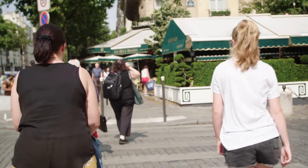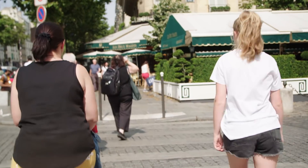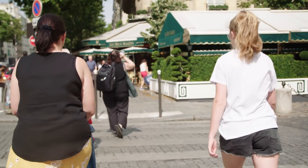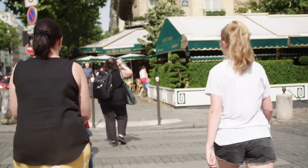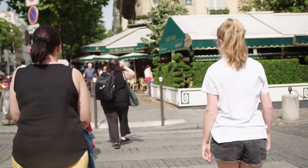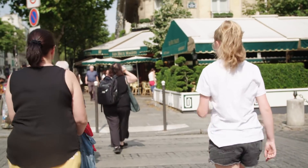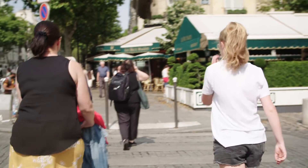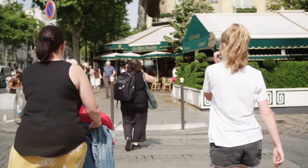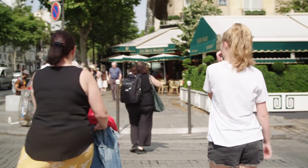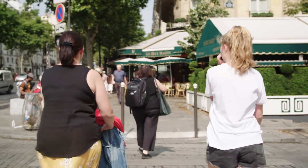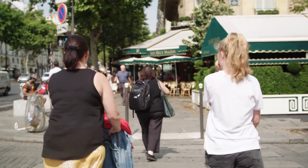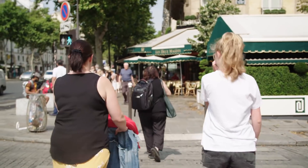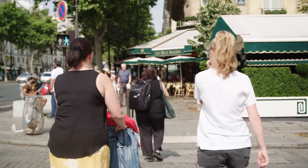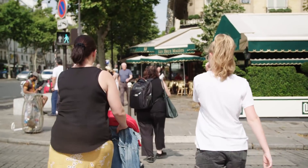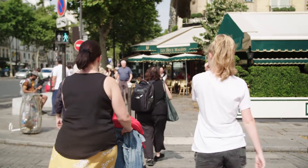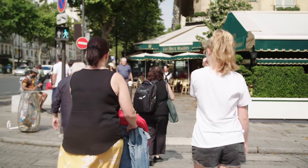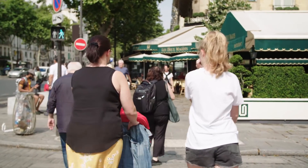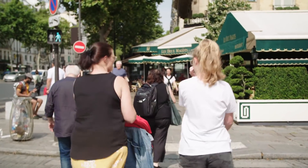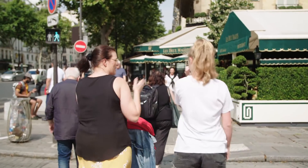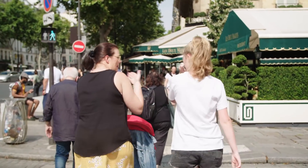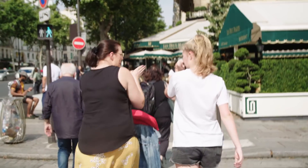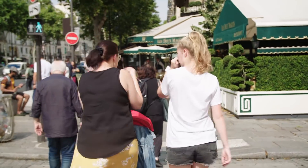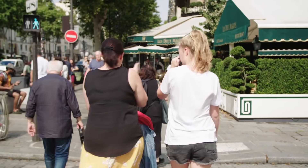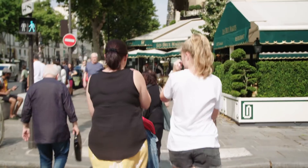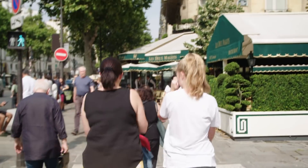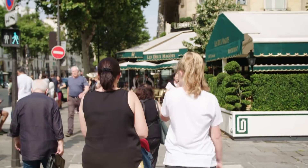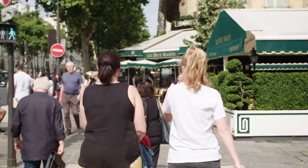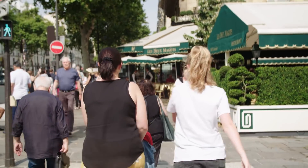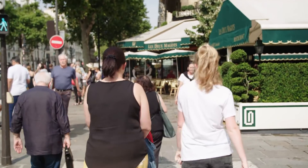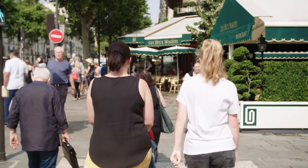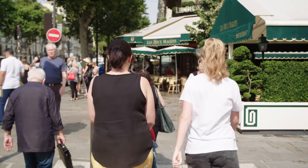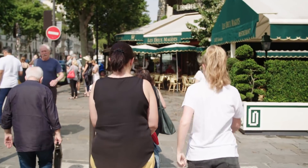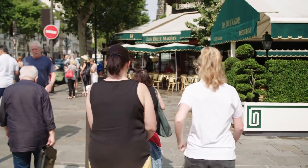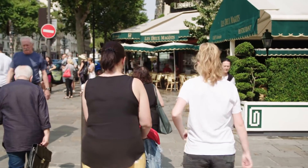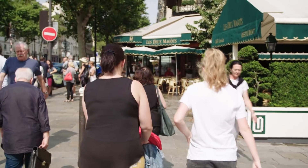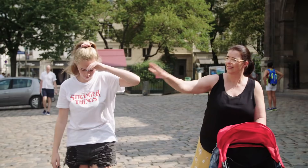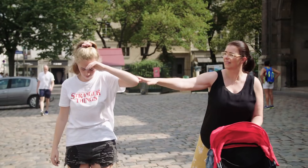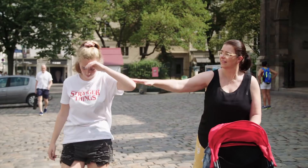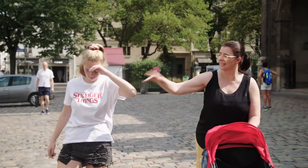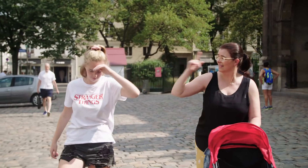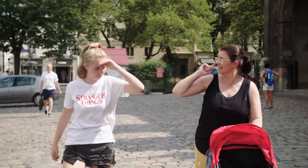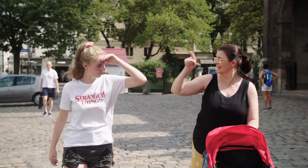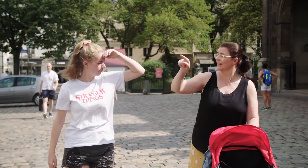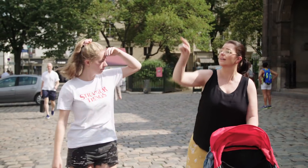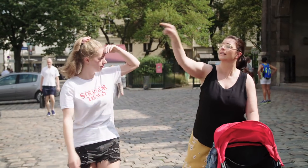Zoe is finishing up school this year, and she's looking to go to Frontrunners, which is the course in Denmark for young Deaf people to go to,